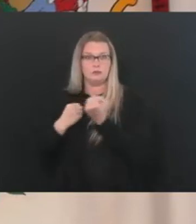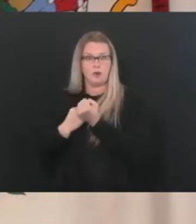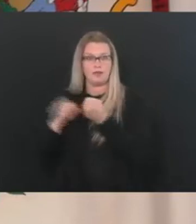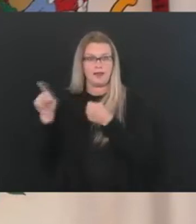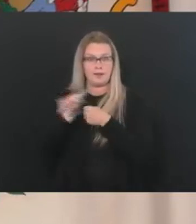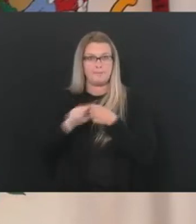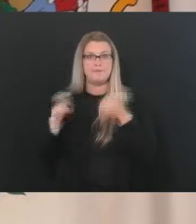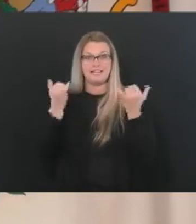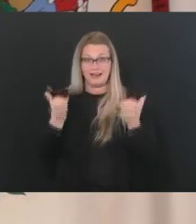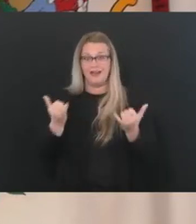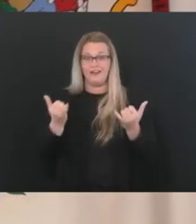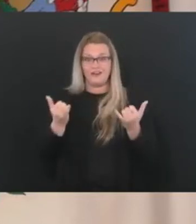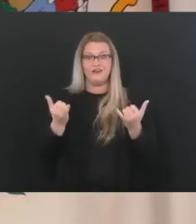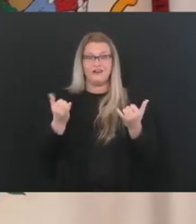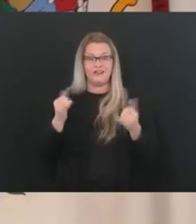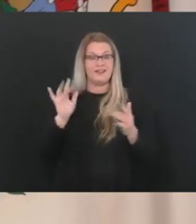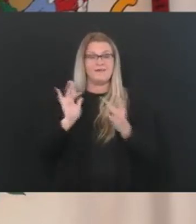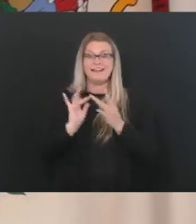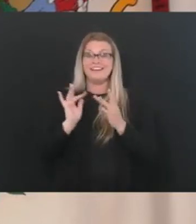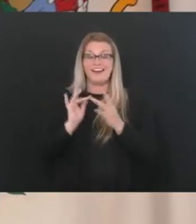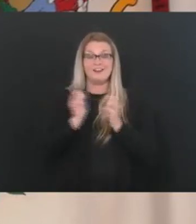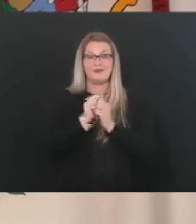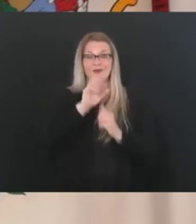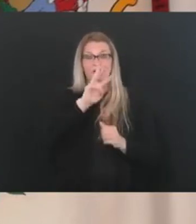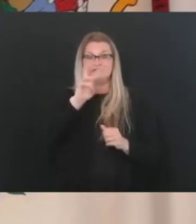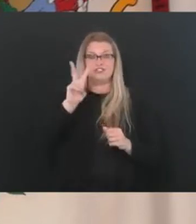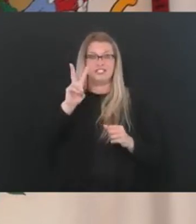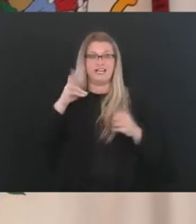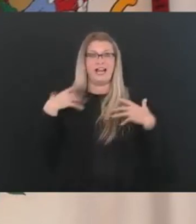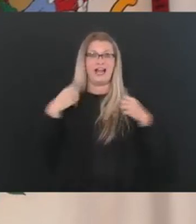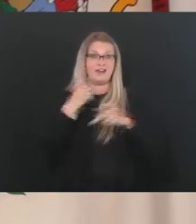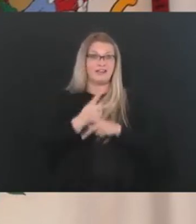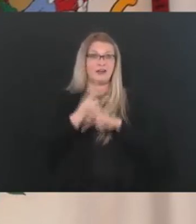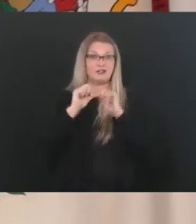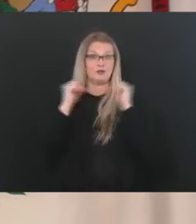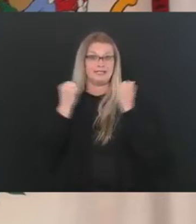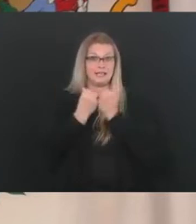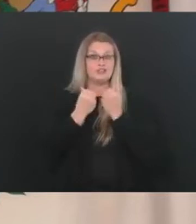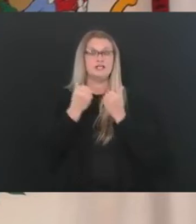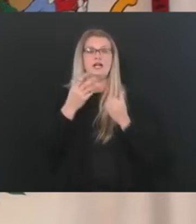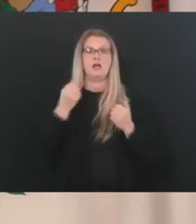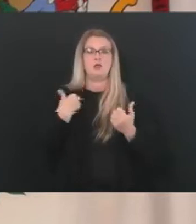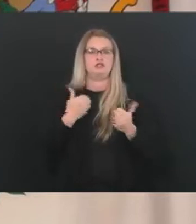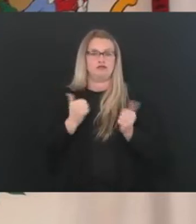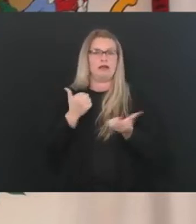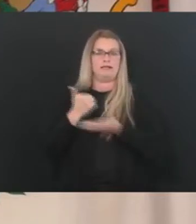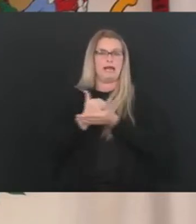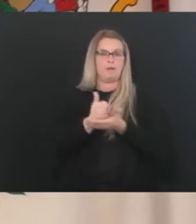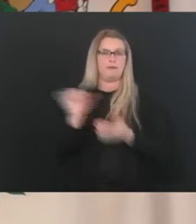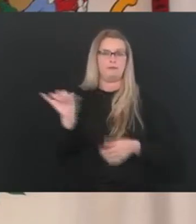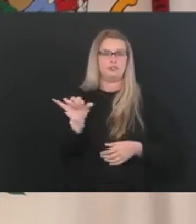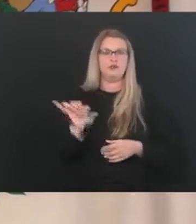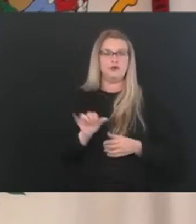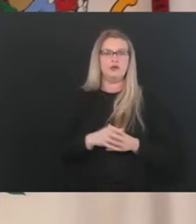THE DHHR AND THE NATIONAL GUARD'S BEEN ALL OVER THIS, AND THEY'VE BEEN IN CONTACT WITH THE WEST VIRGINIA HEALTHCARE